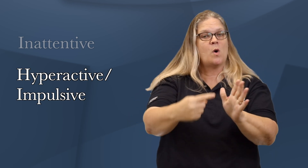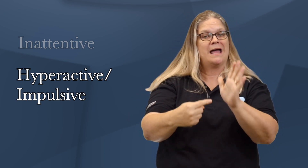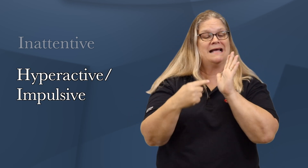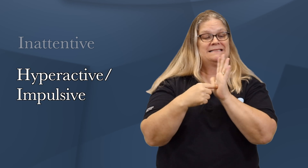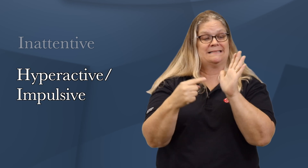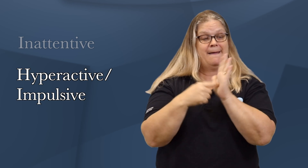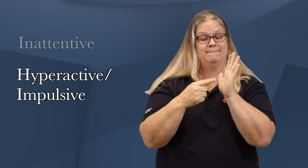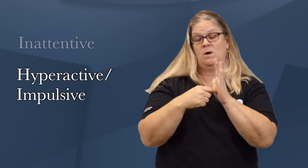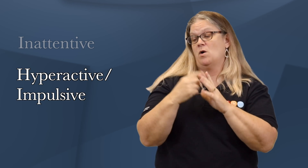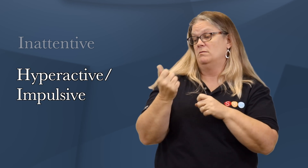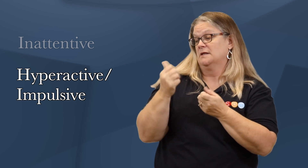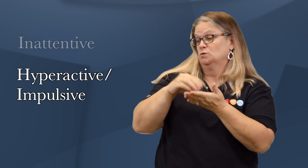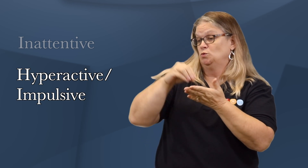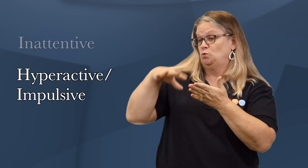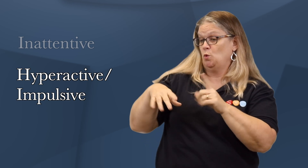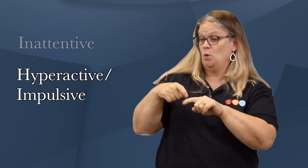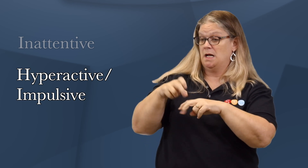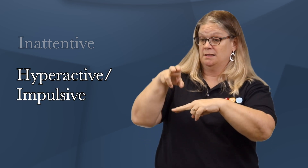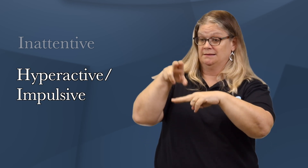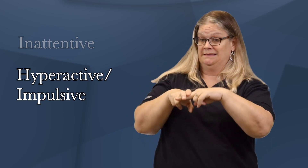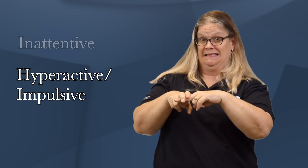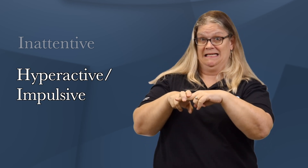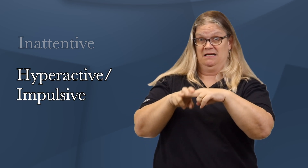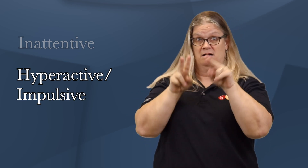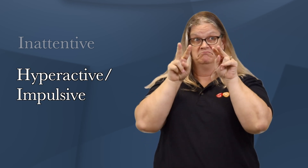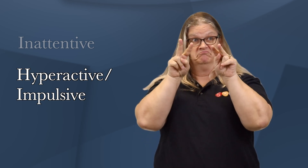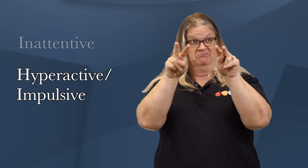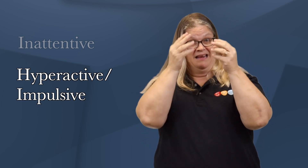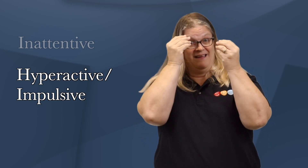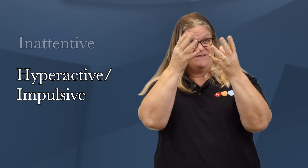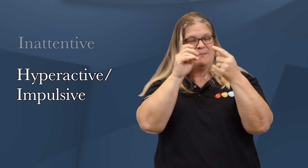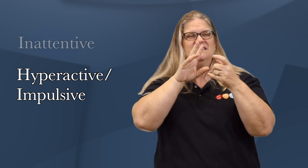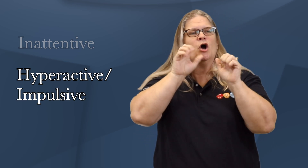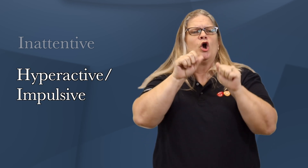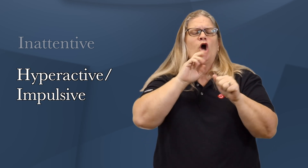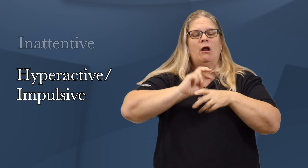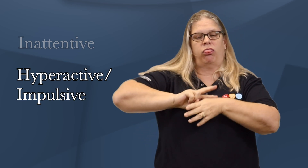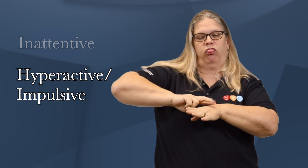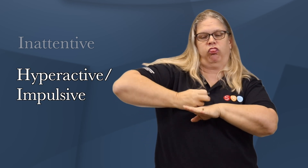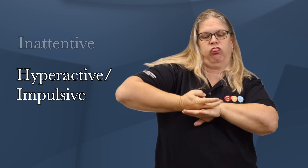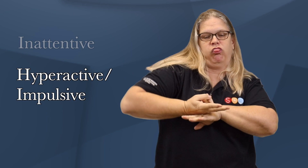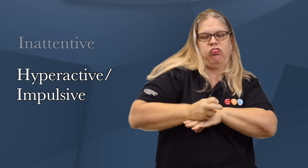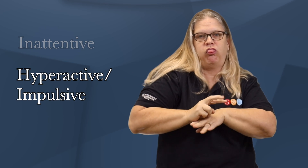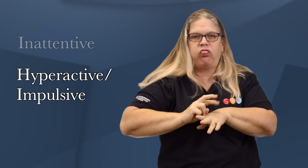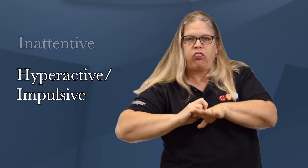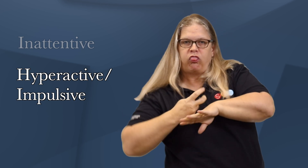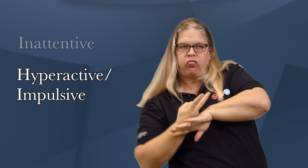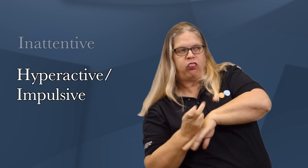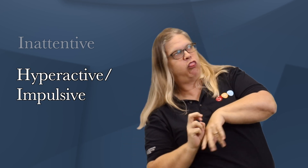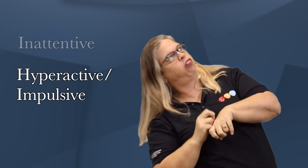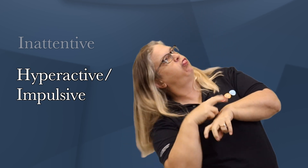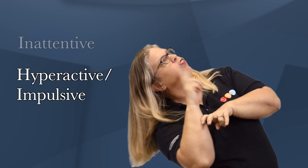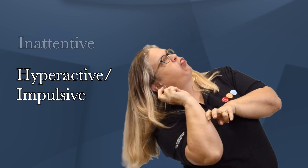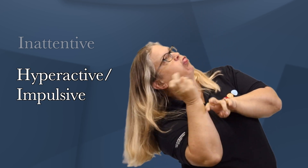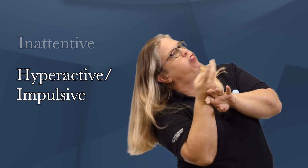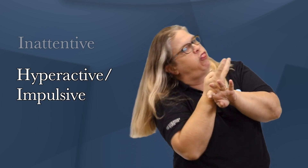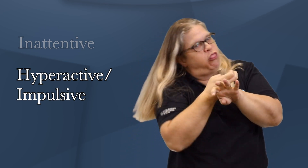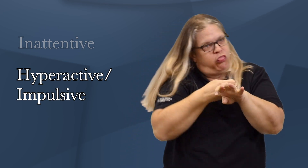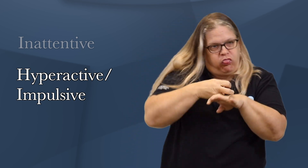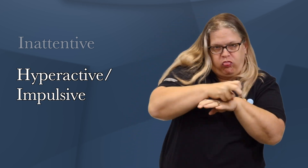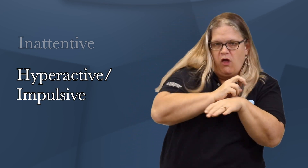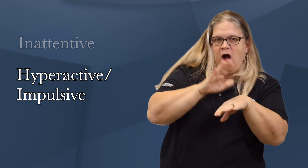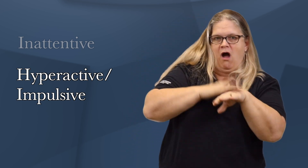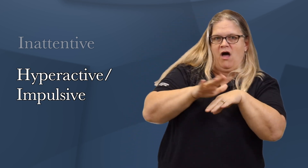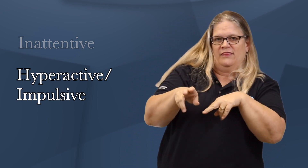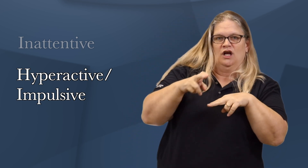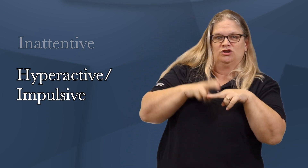For example, a child may be at their chair restless, all over the place,